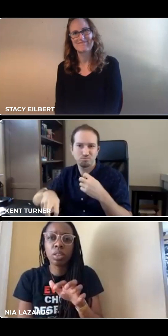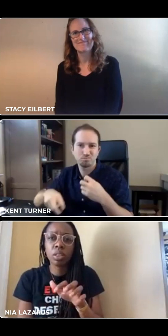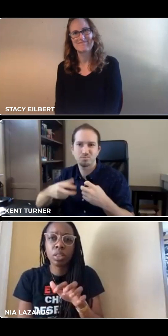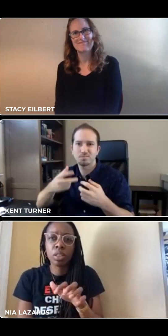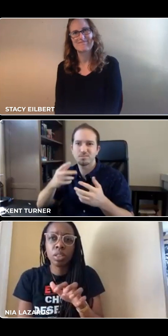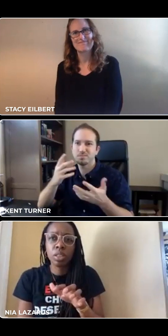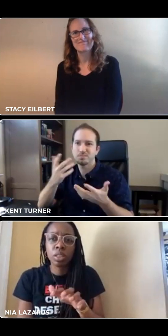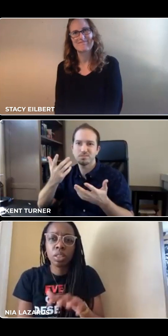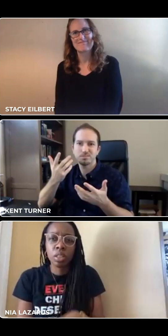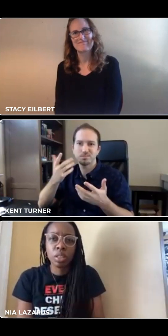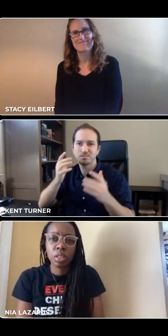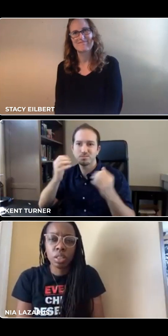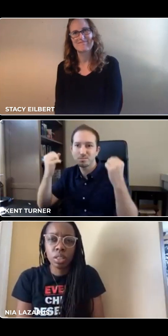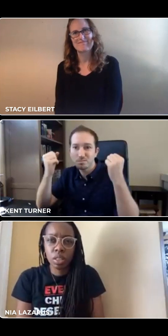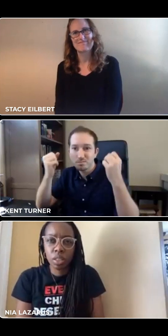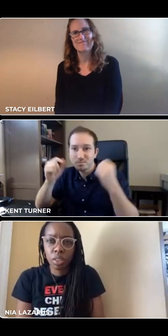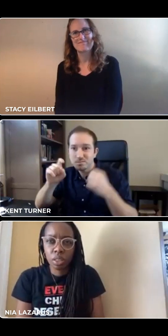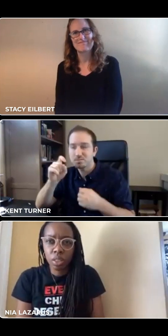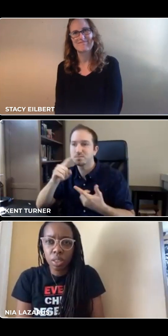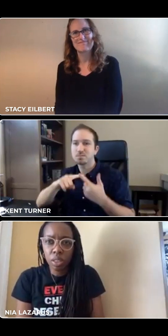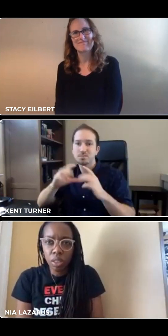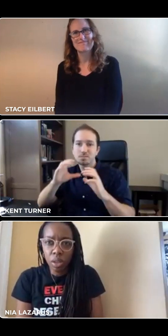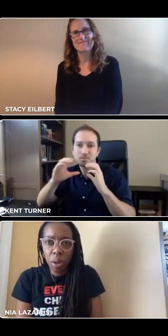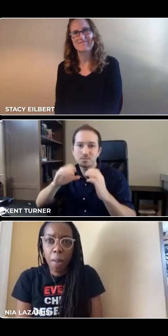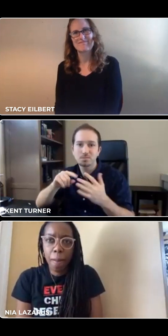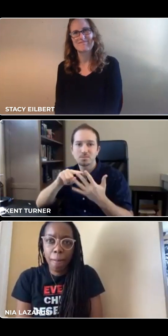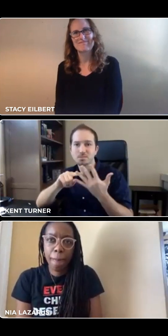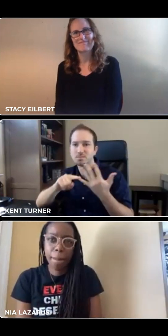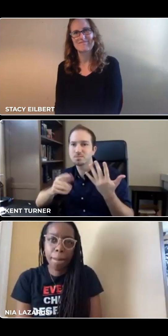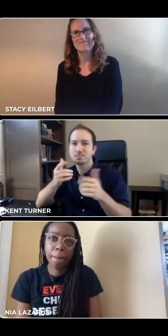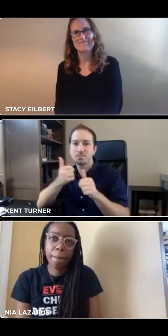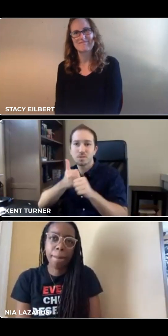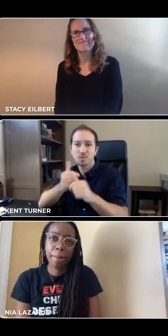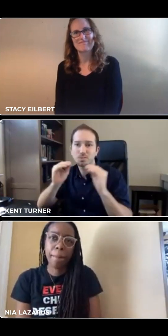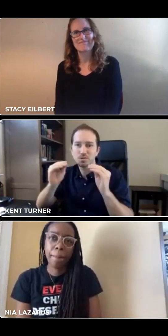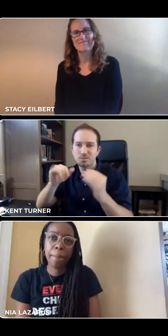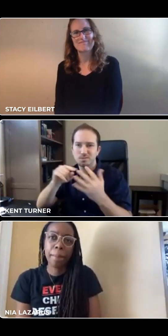works out fine. But, most traditional forms of metrics are really tough.